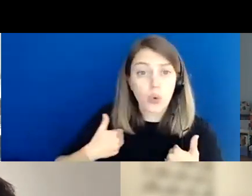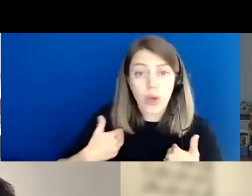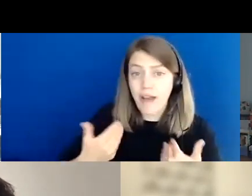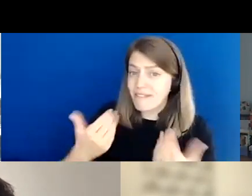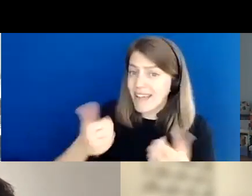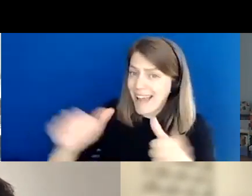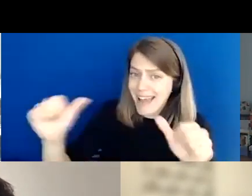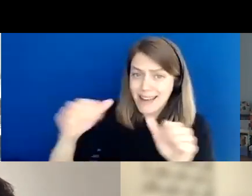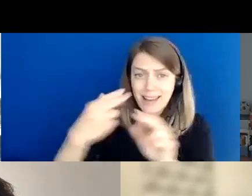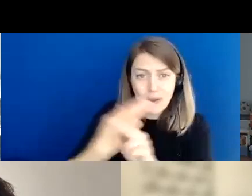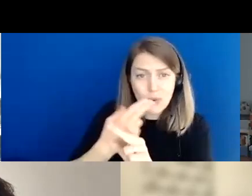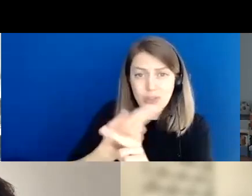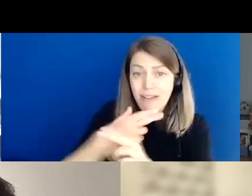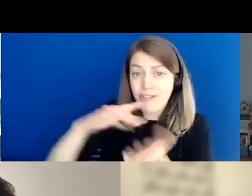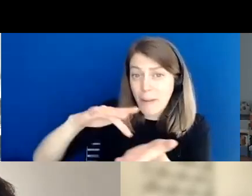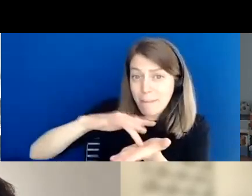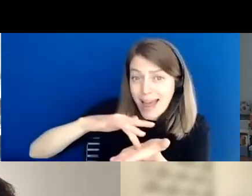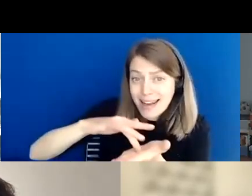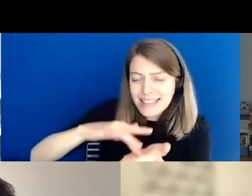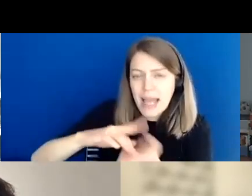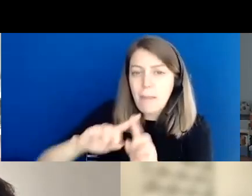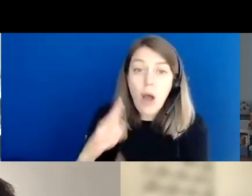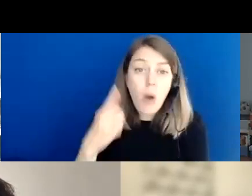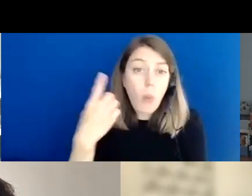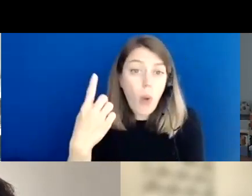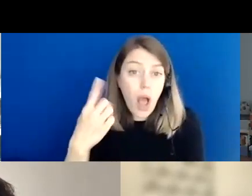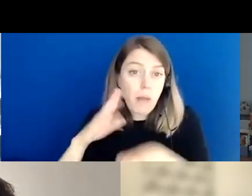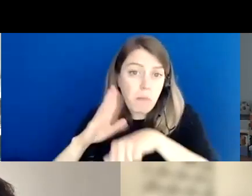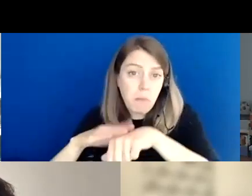There's just a small catch. That's a strategy they use